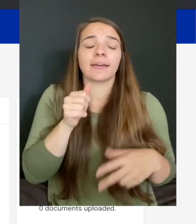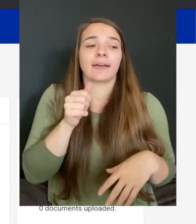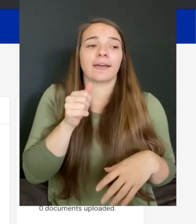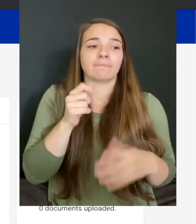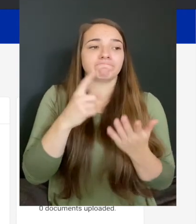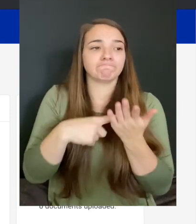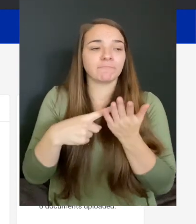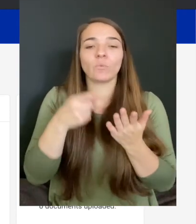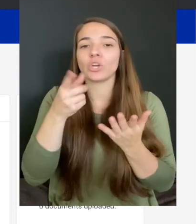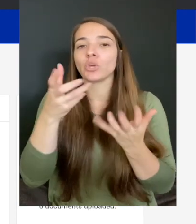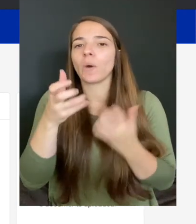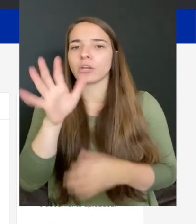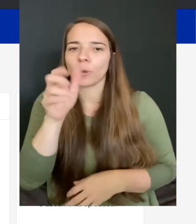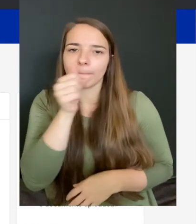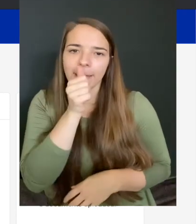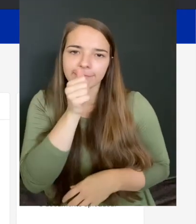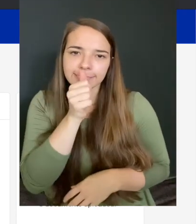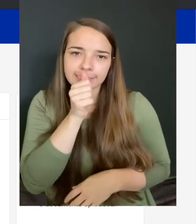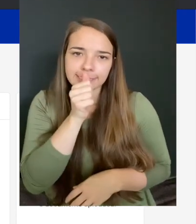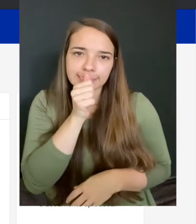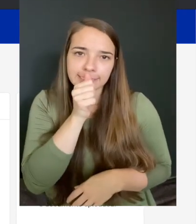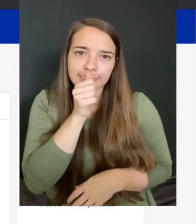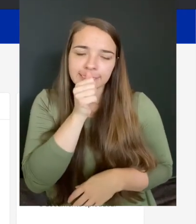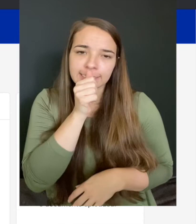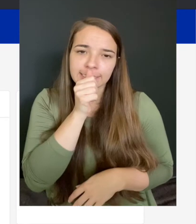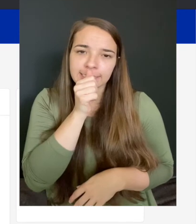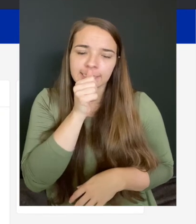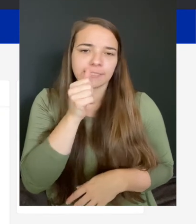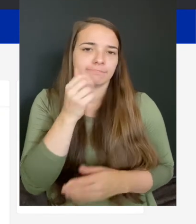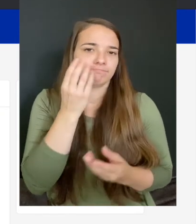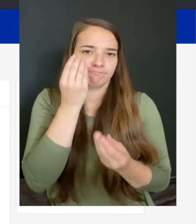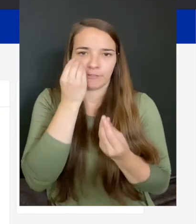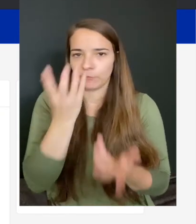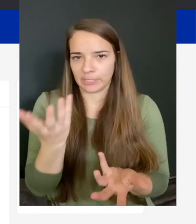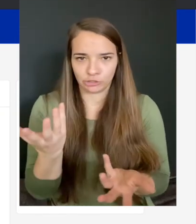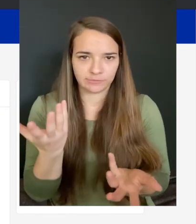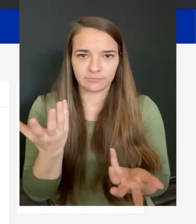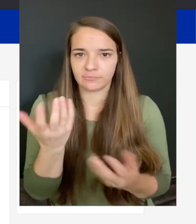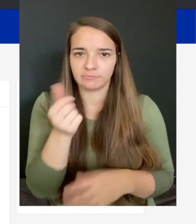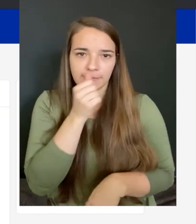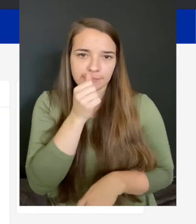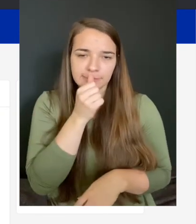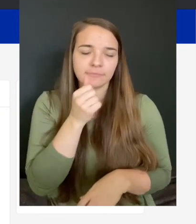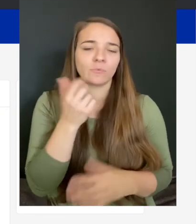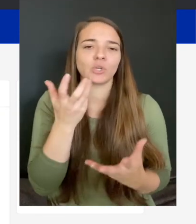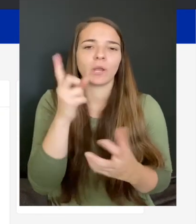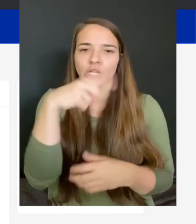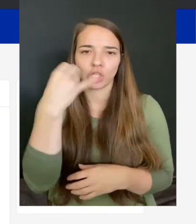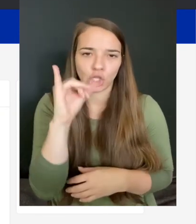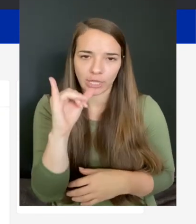what you want your privacy status to be, so right here where it says receive email notifications,